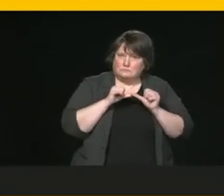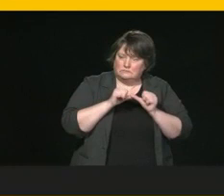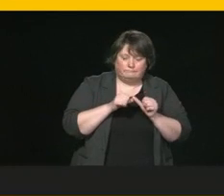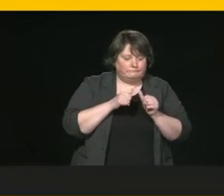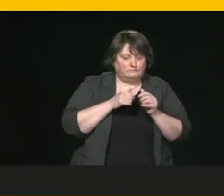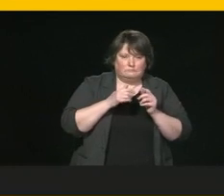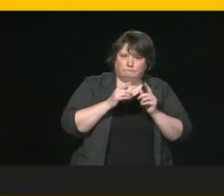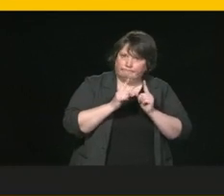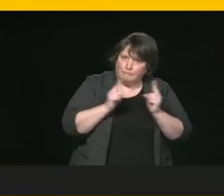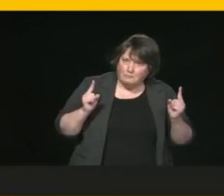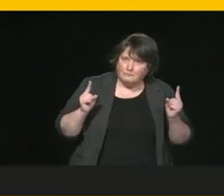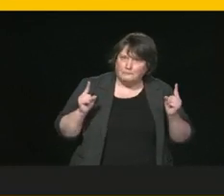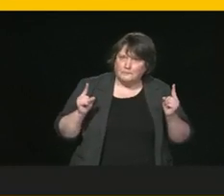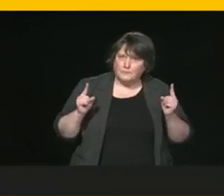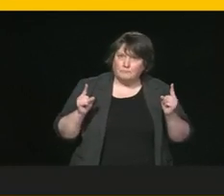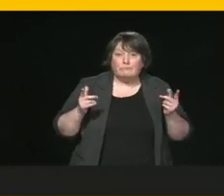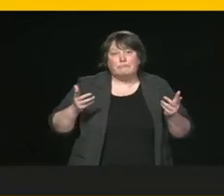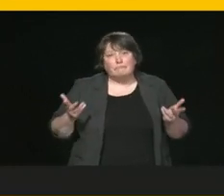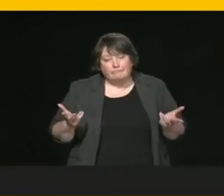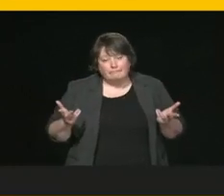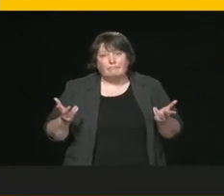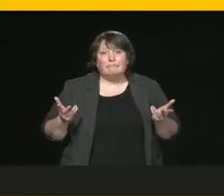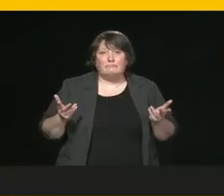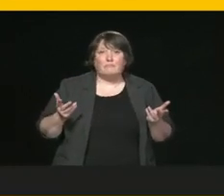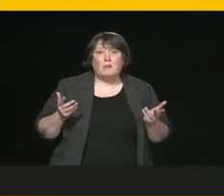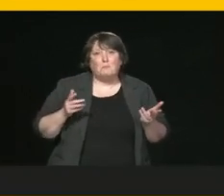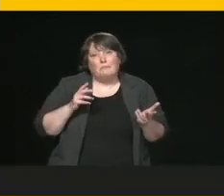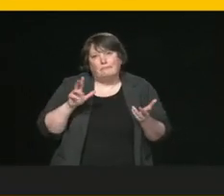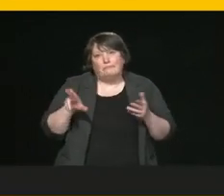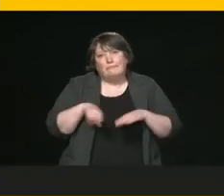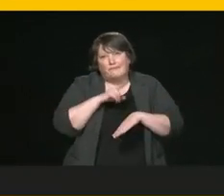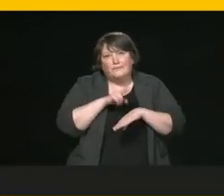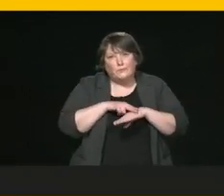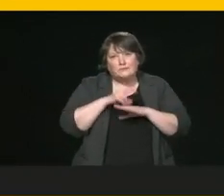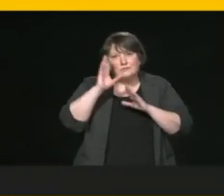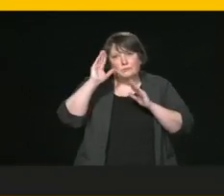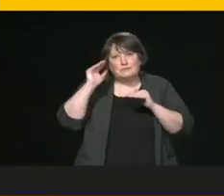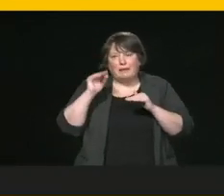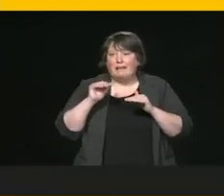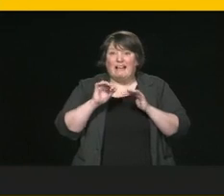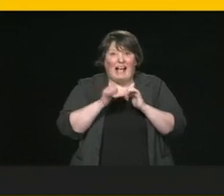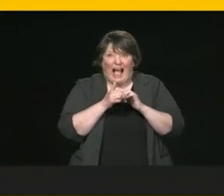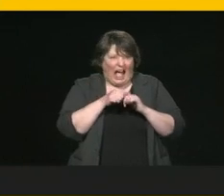COVID-19 AND THAT MEANS ENGAGING IN SOCIAL DISTANCING.